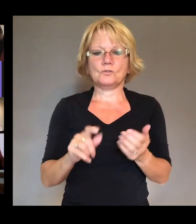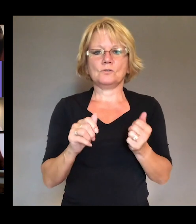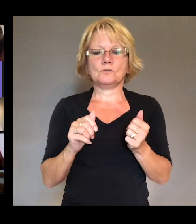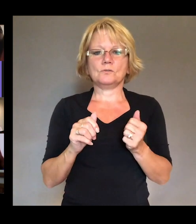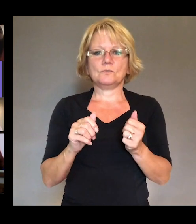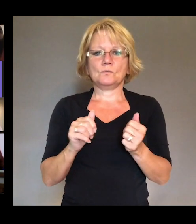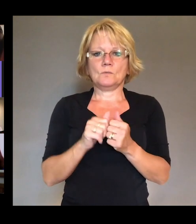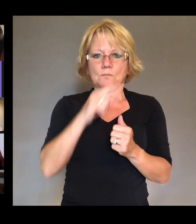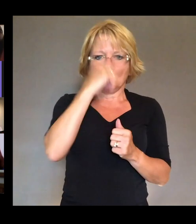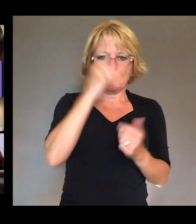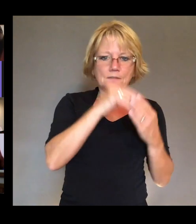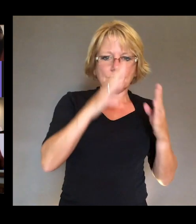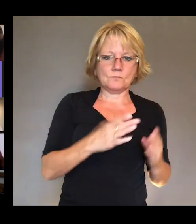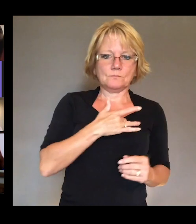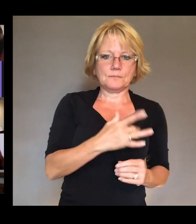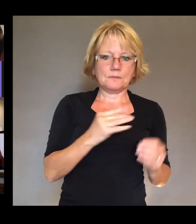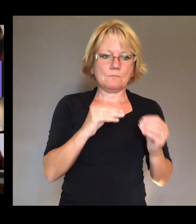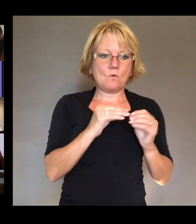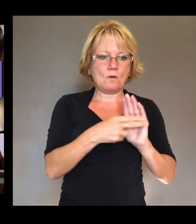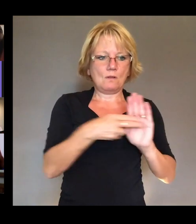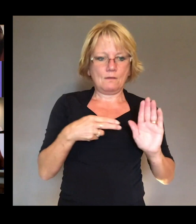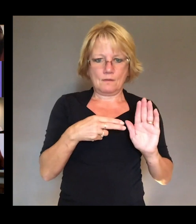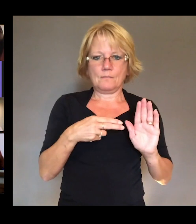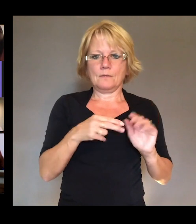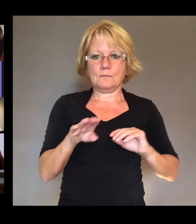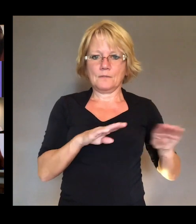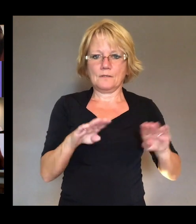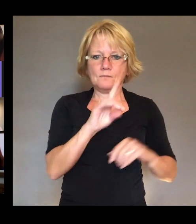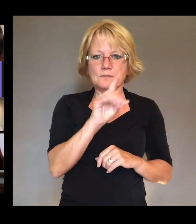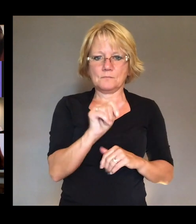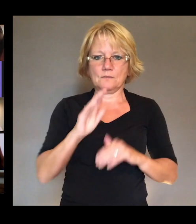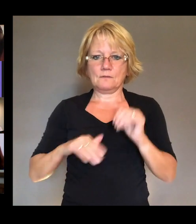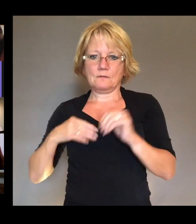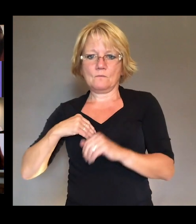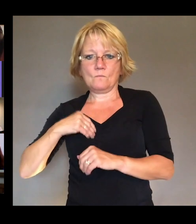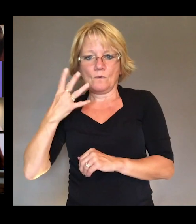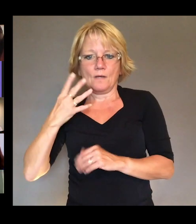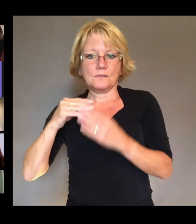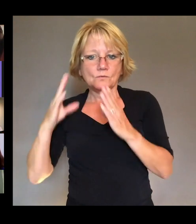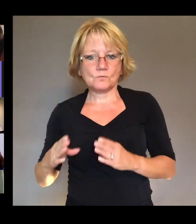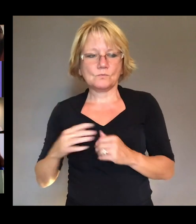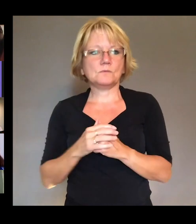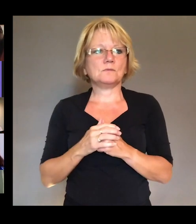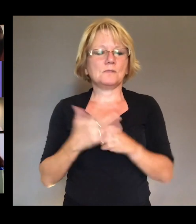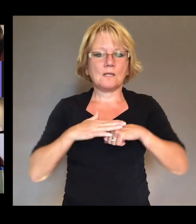so black students are four times more likely to be labeled with a behavioral disability than white students,